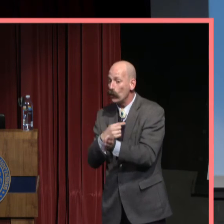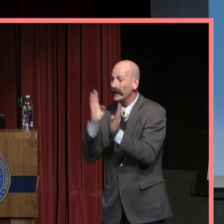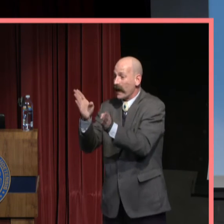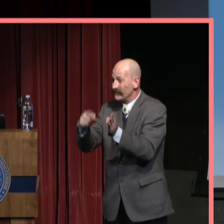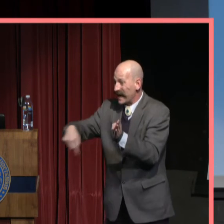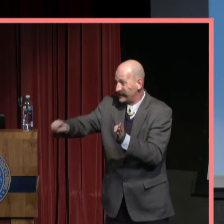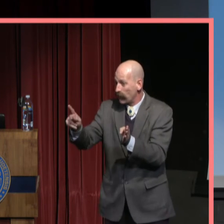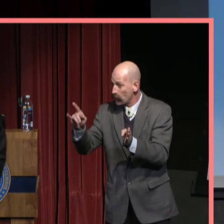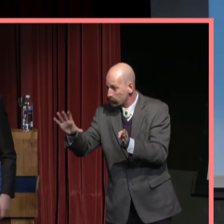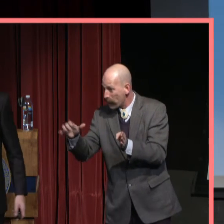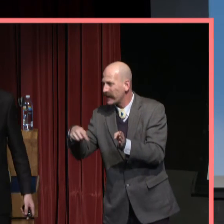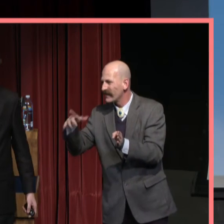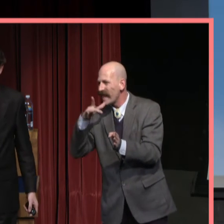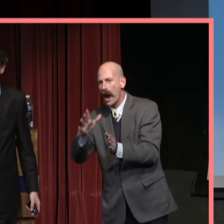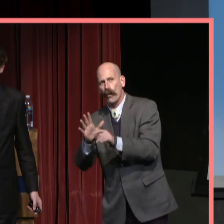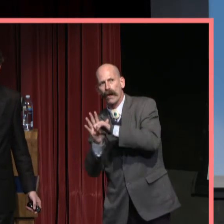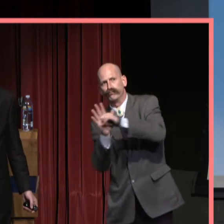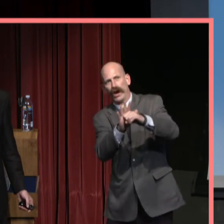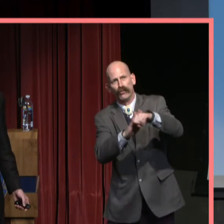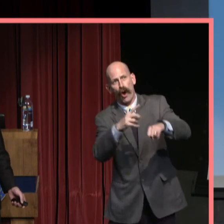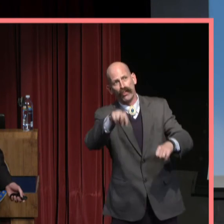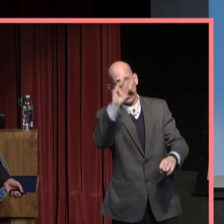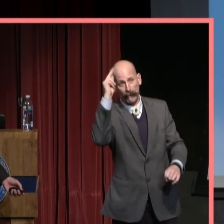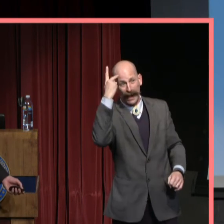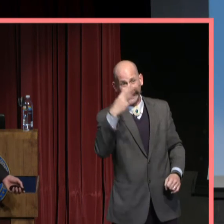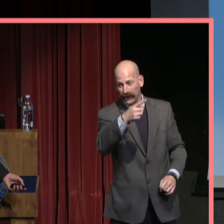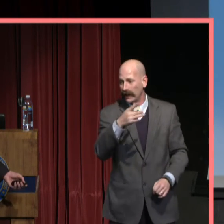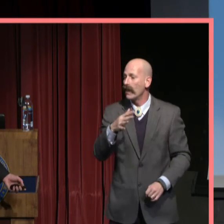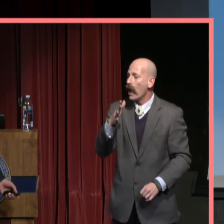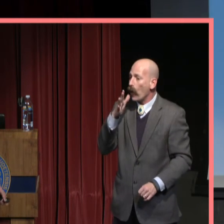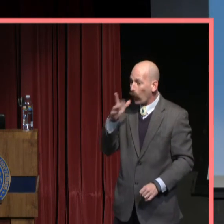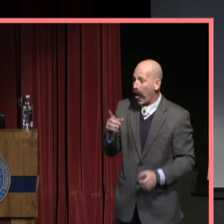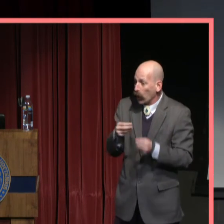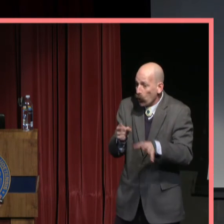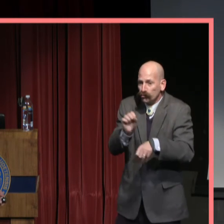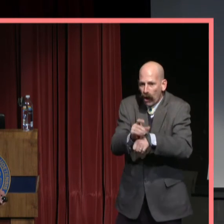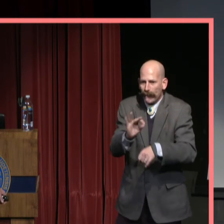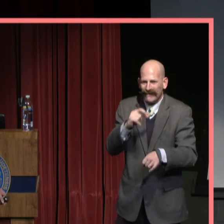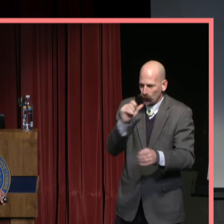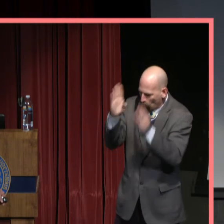to take action or else they will lose their job.